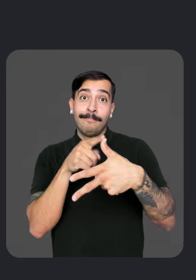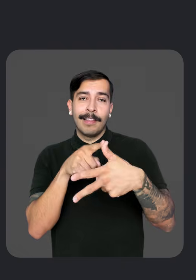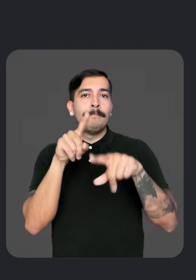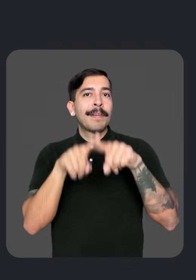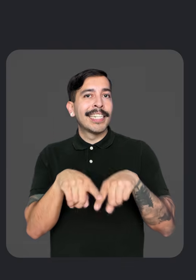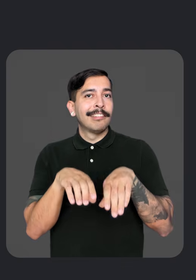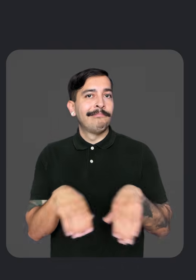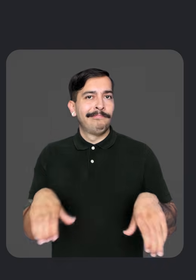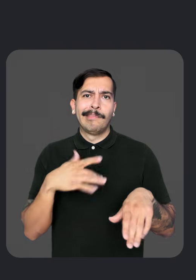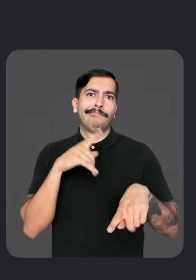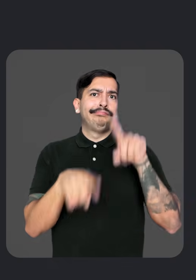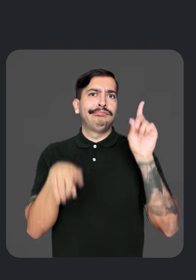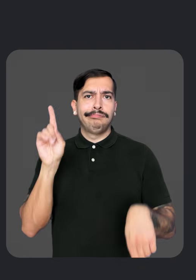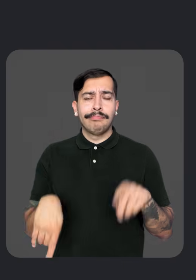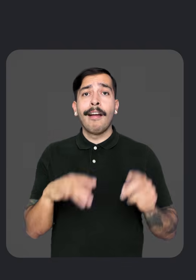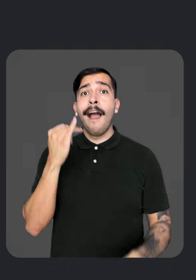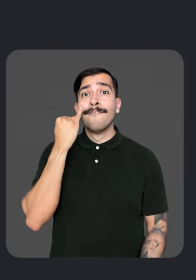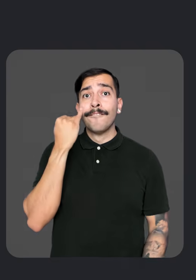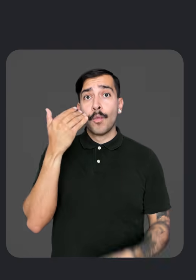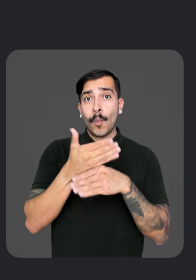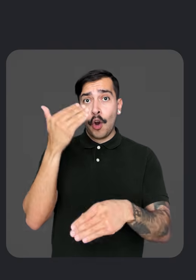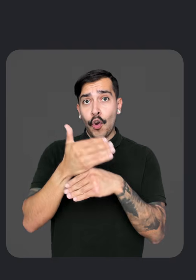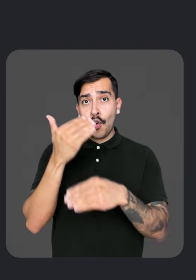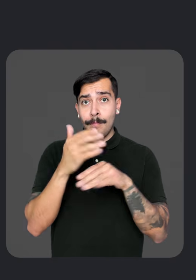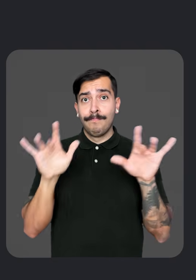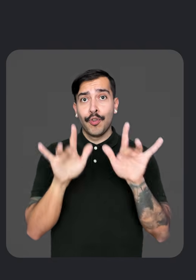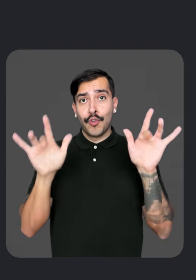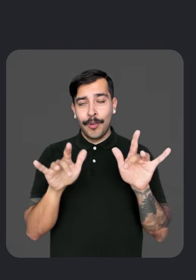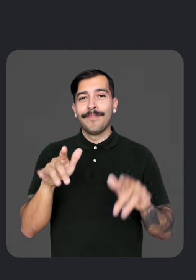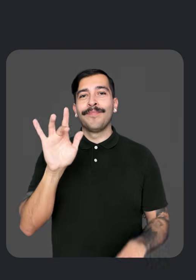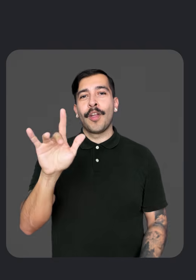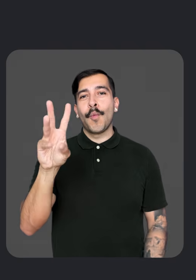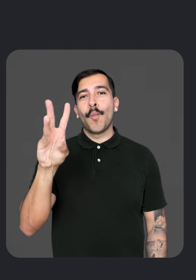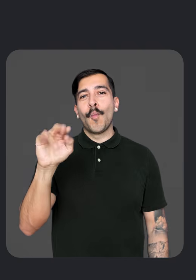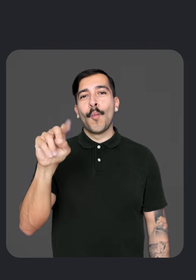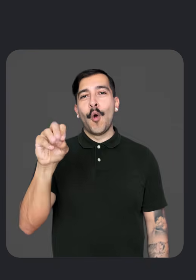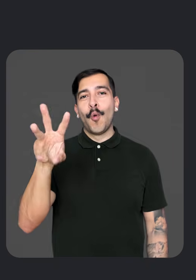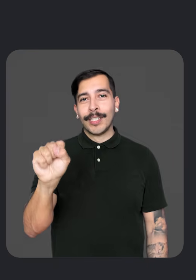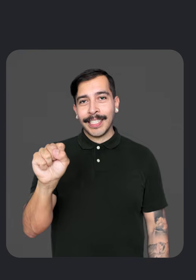Note that the action key varies based on the keyboard: Windows keyboards use the “Windows” key for these actions,